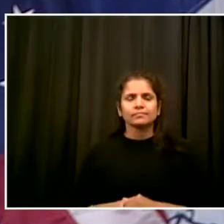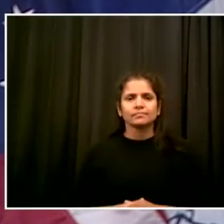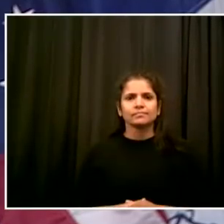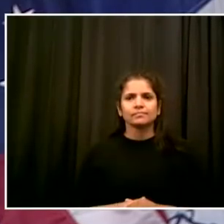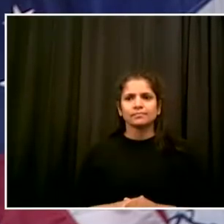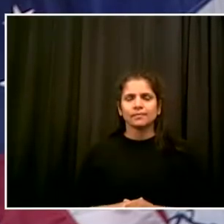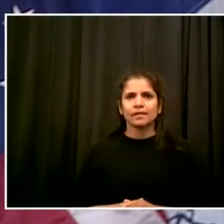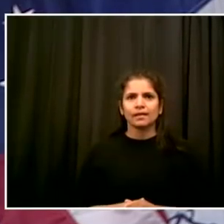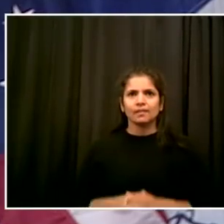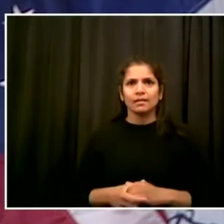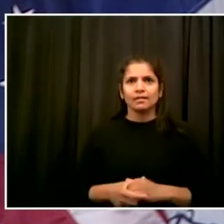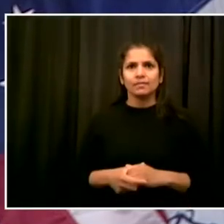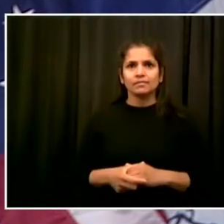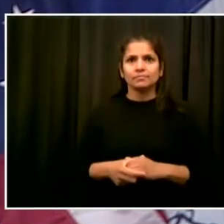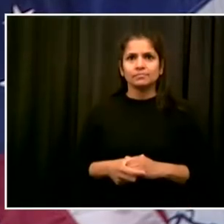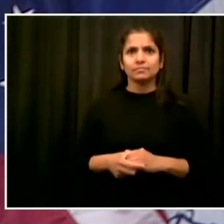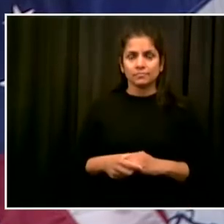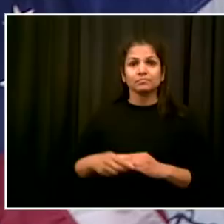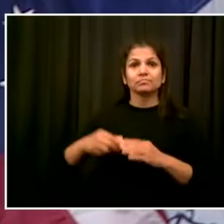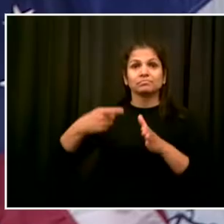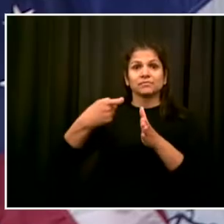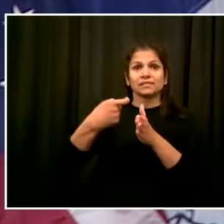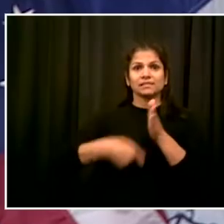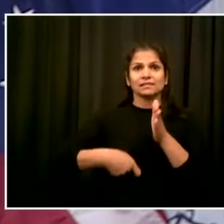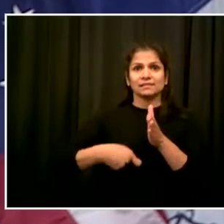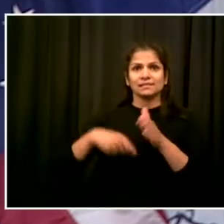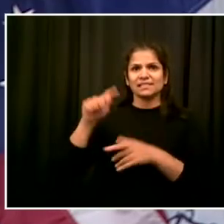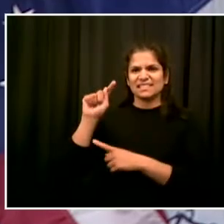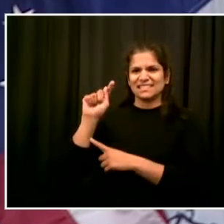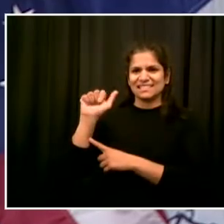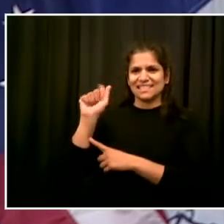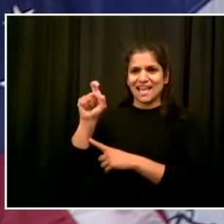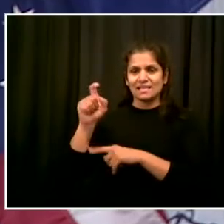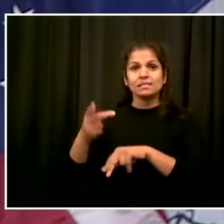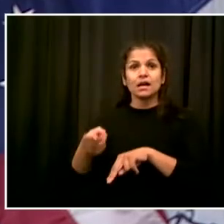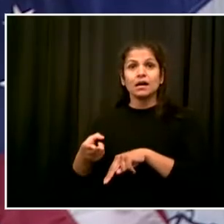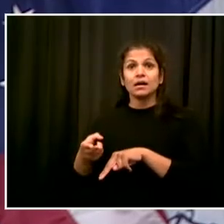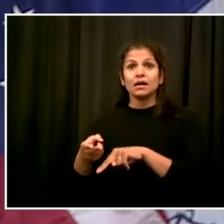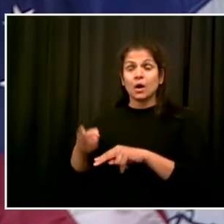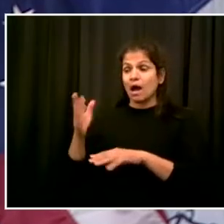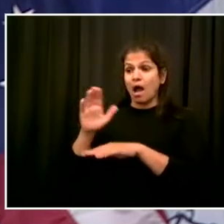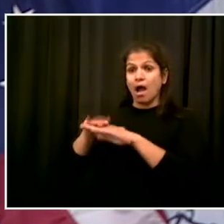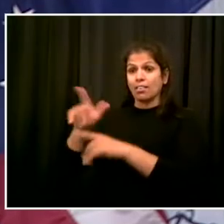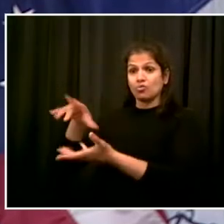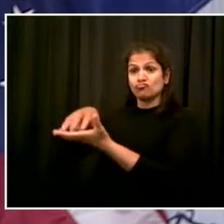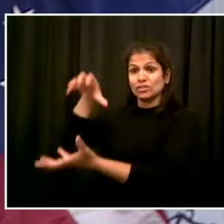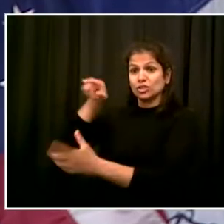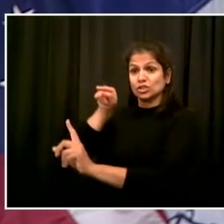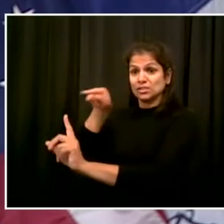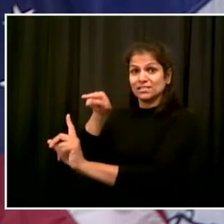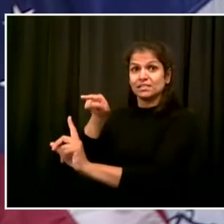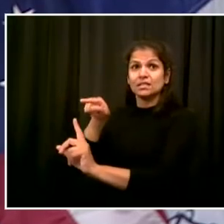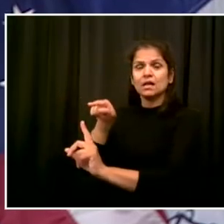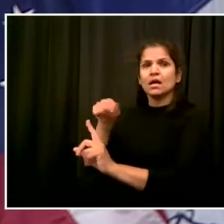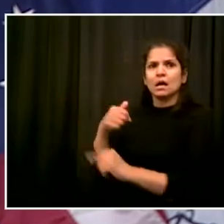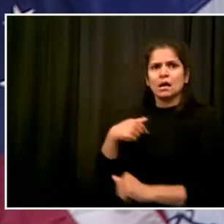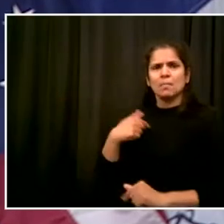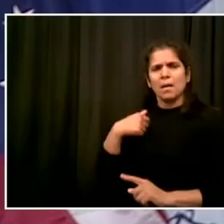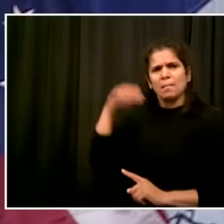TRYI NGTFO I ND OUT THE BEST WAY. N OTHQUE ESITON OF TAXES AND WEALTHY, THIS WILL NOT SHOCK YOU.